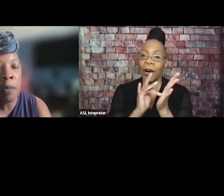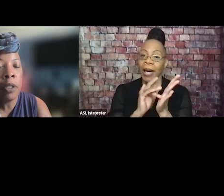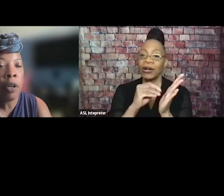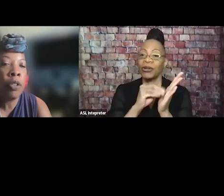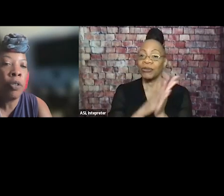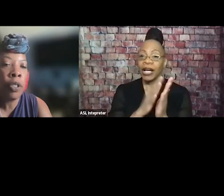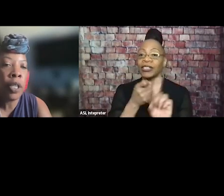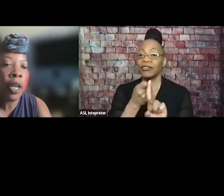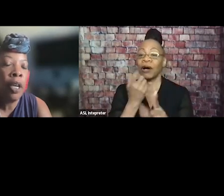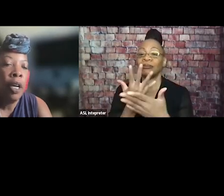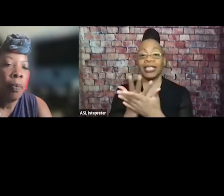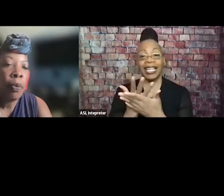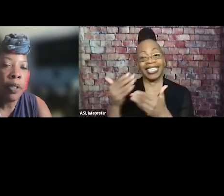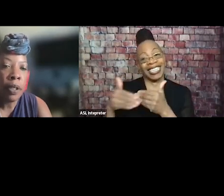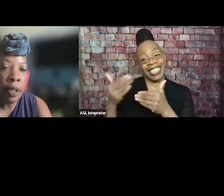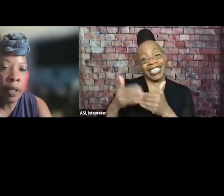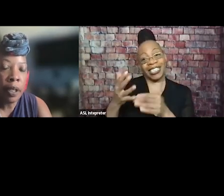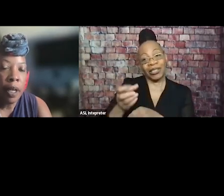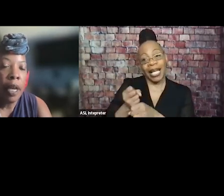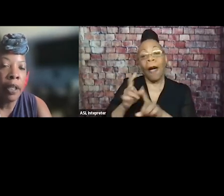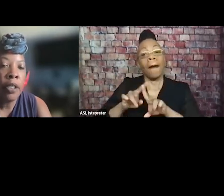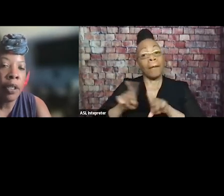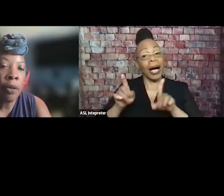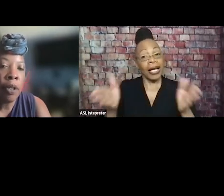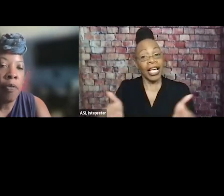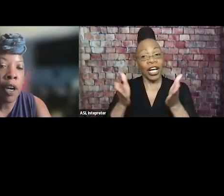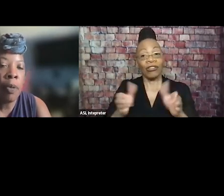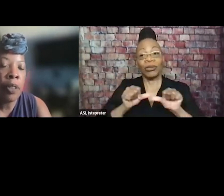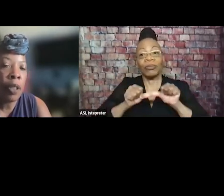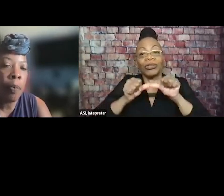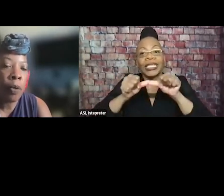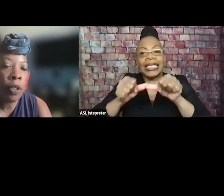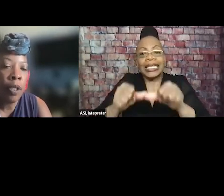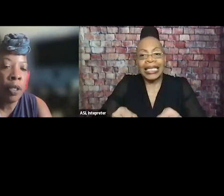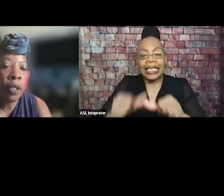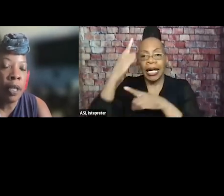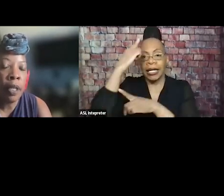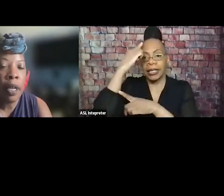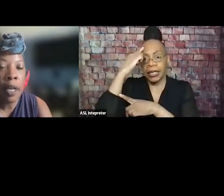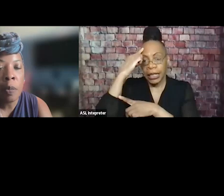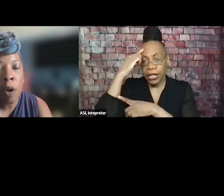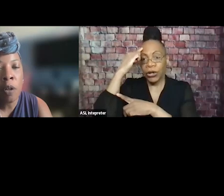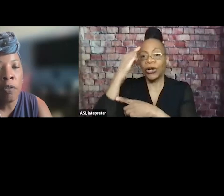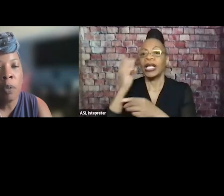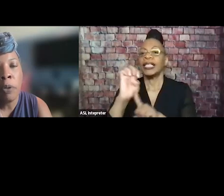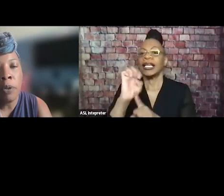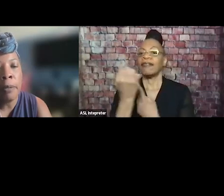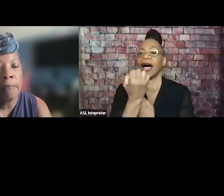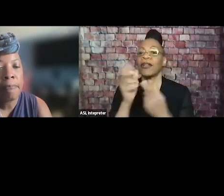but I would encourage you to stay persistent and consider the environment that the person is in as part of community.